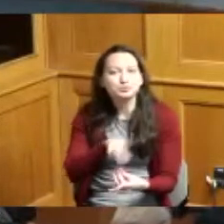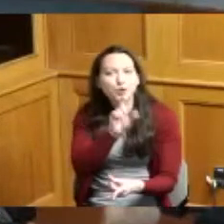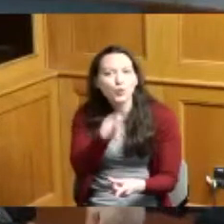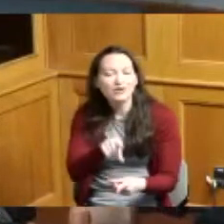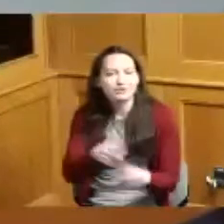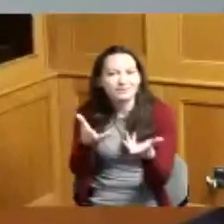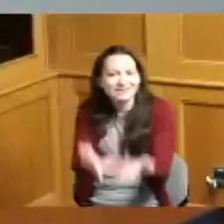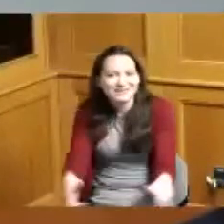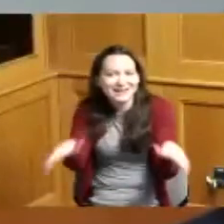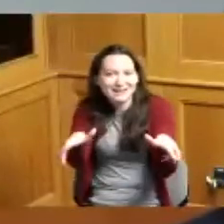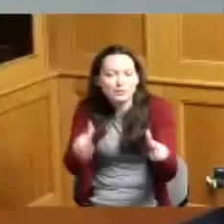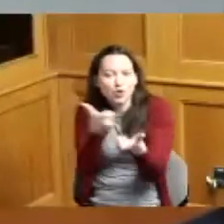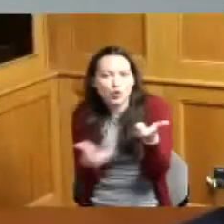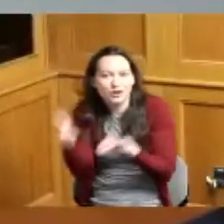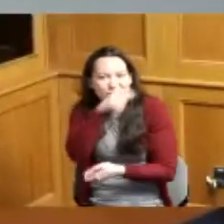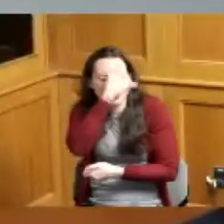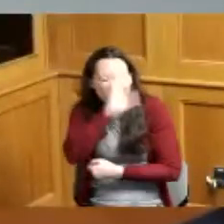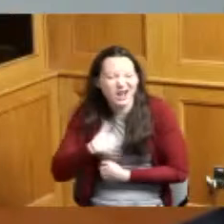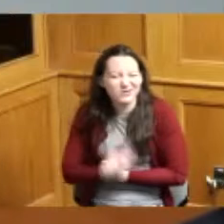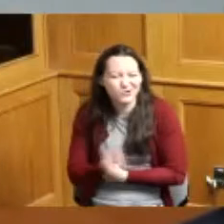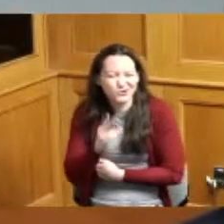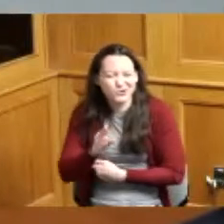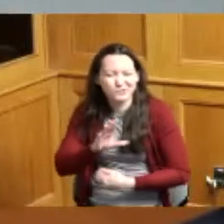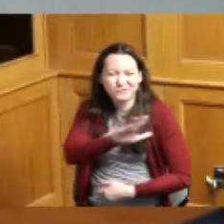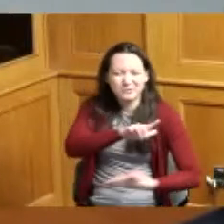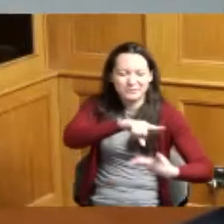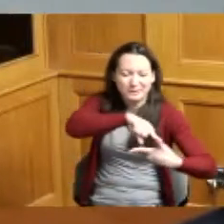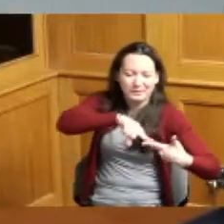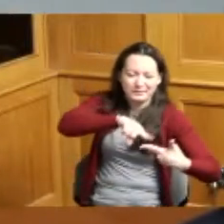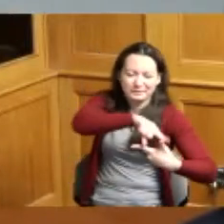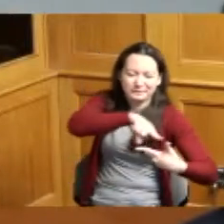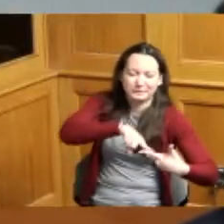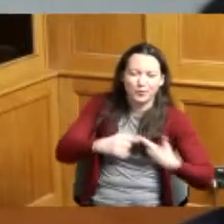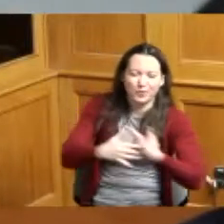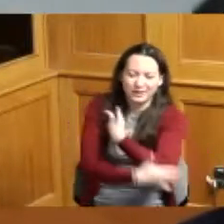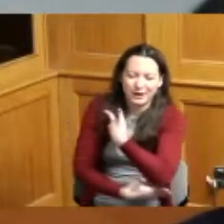stadium authority I know we have two buy leads before that uh for the county Engineer and I